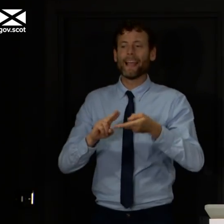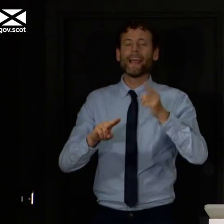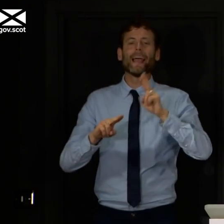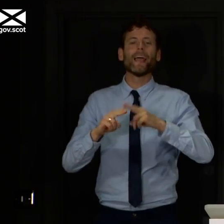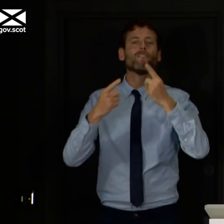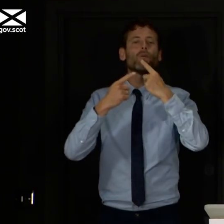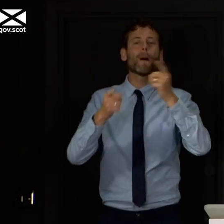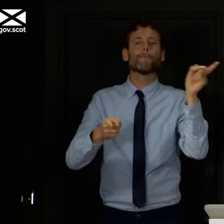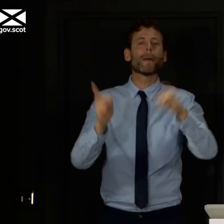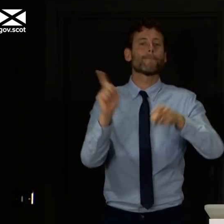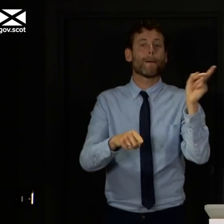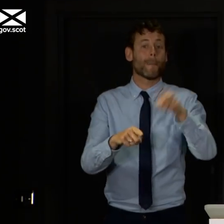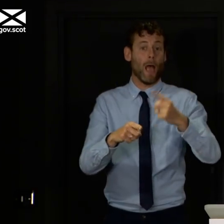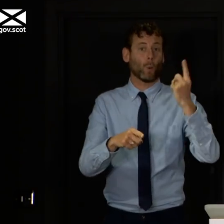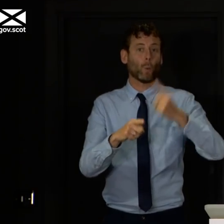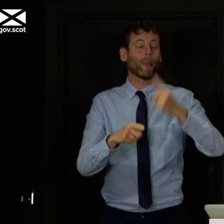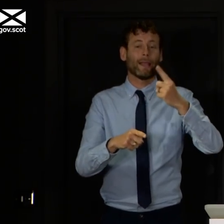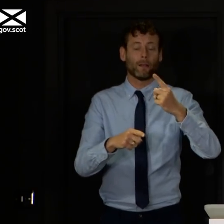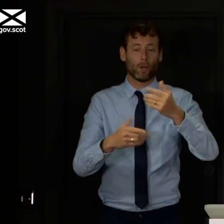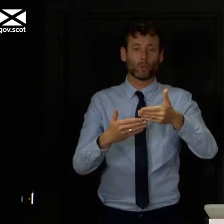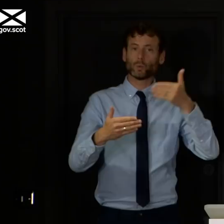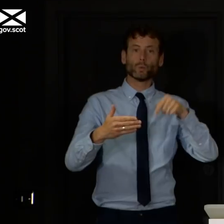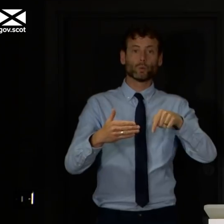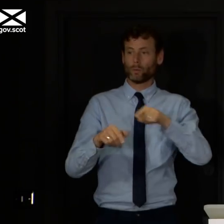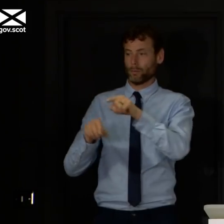lockdown and the virus runs out of control again, then that will do more damage to the